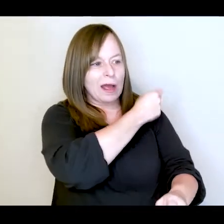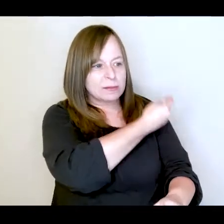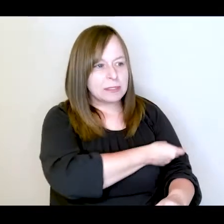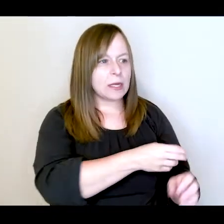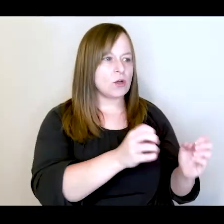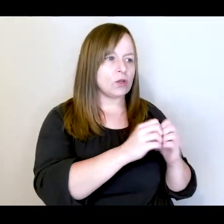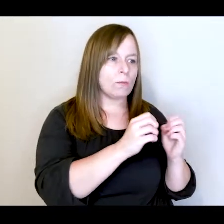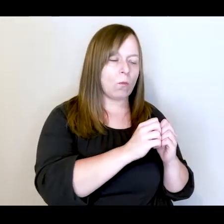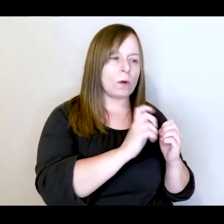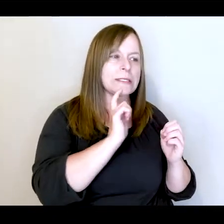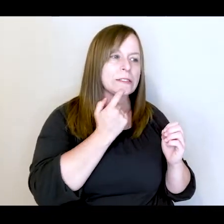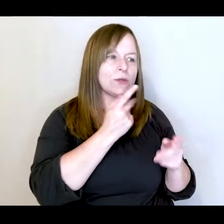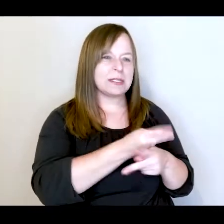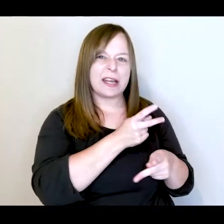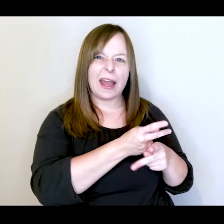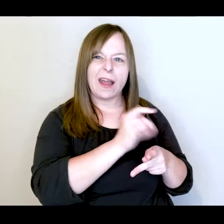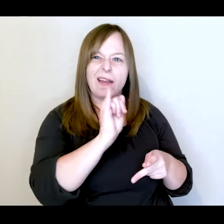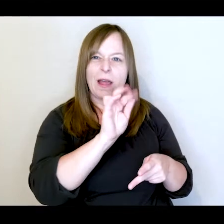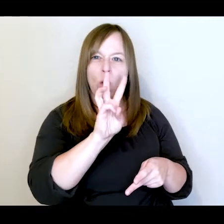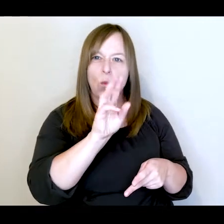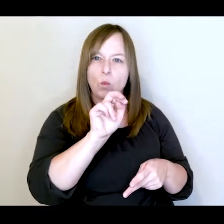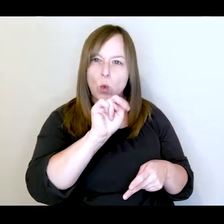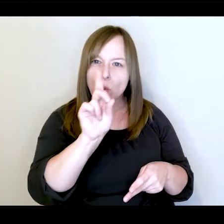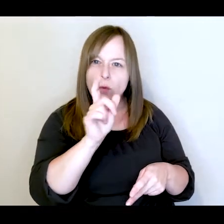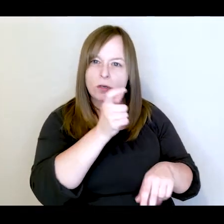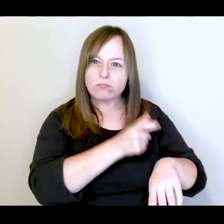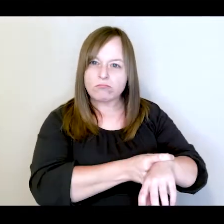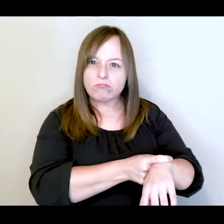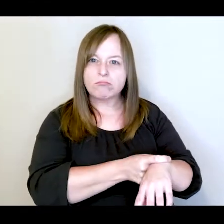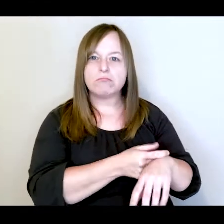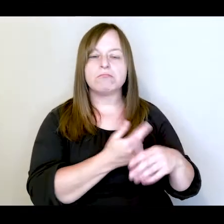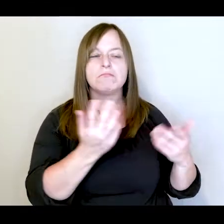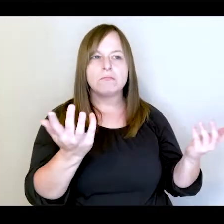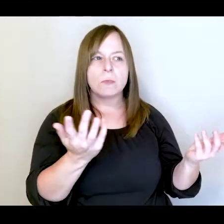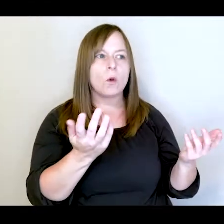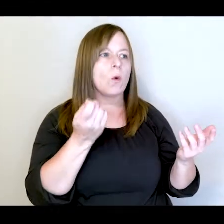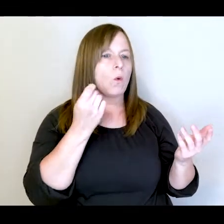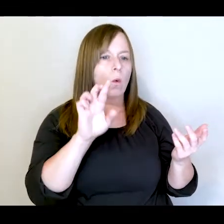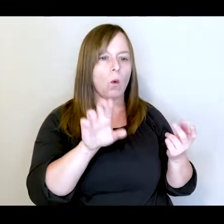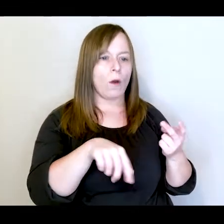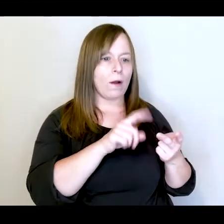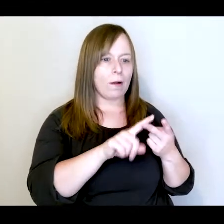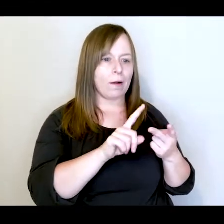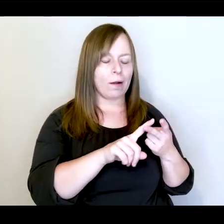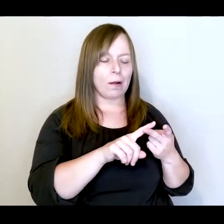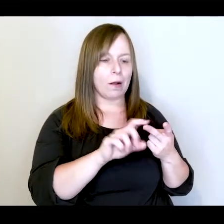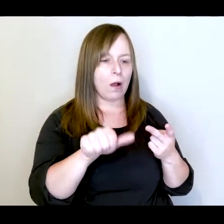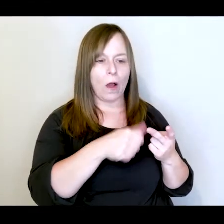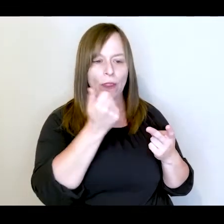hospitalization for it like a wound is a good example of that. Or for some other